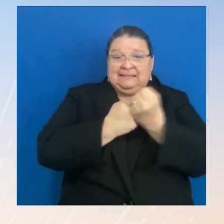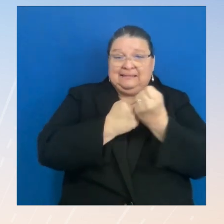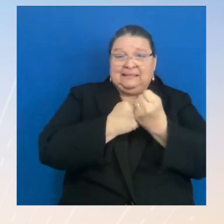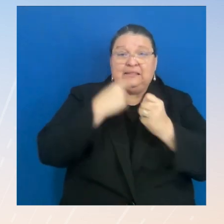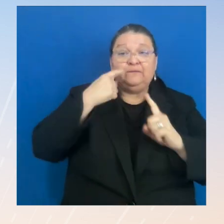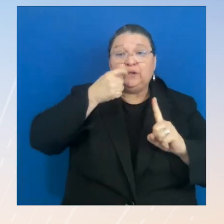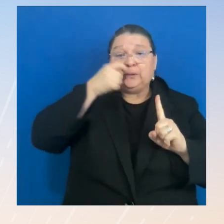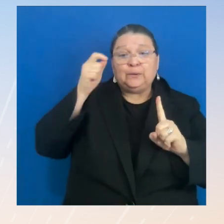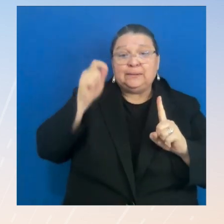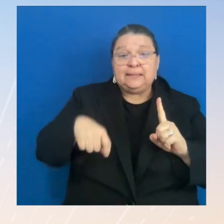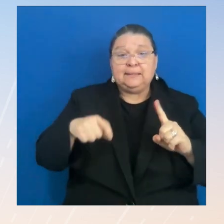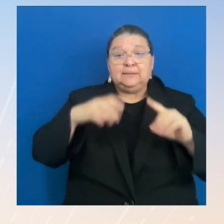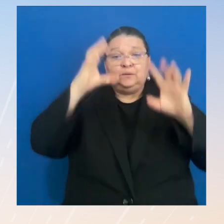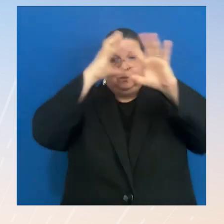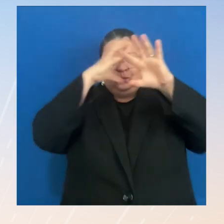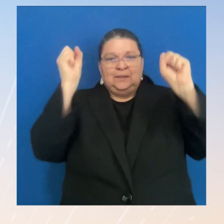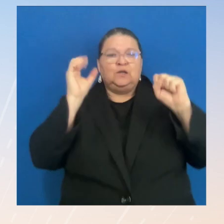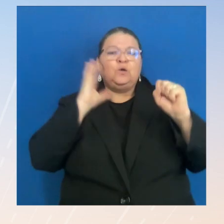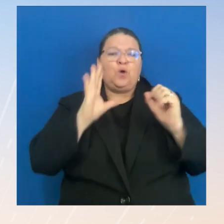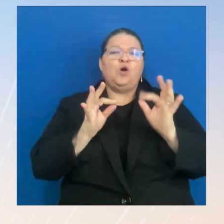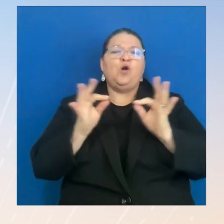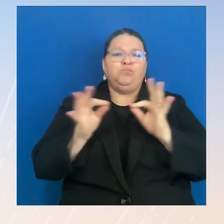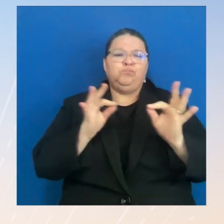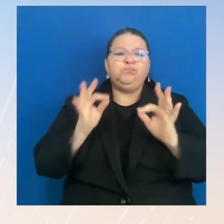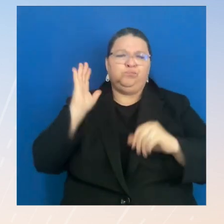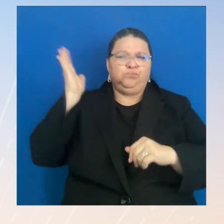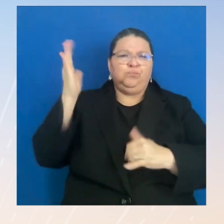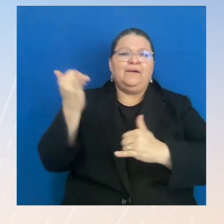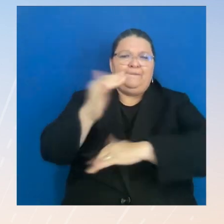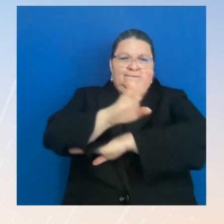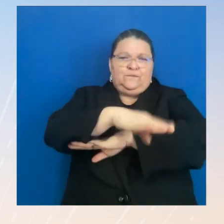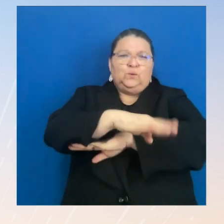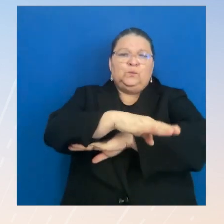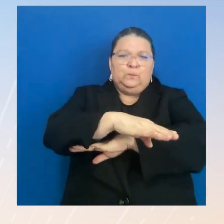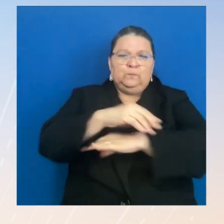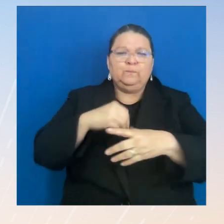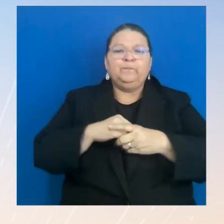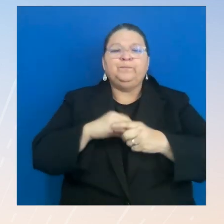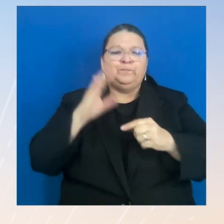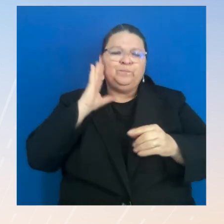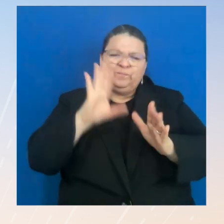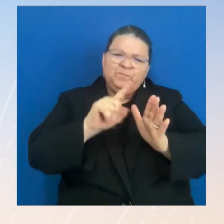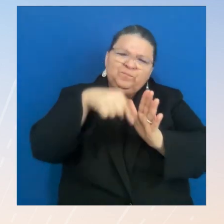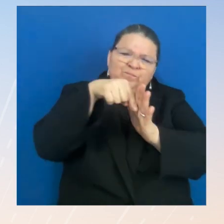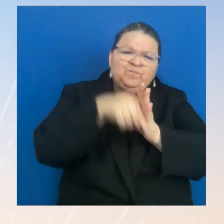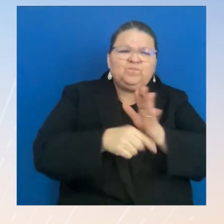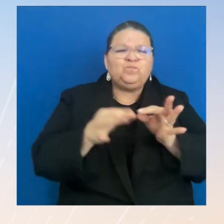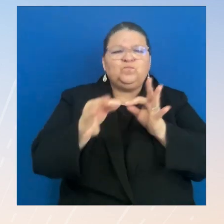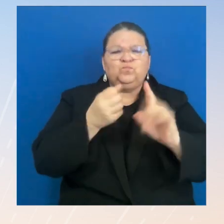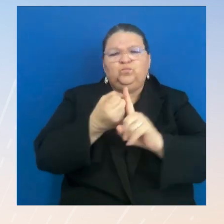and he will talk about it more extensively tomorrow. As you know, there is $13.6 billion for Ukraine --